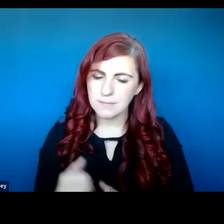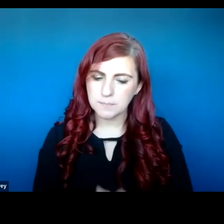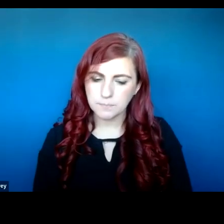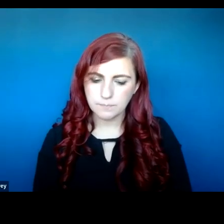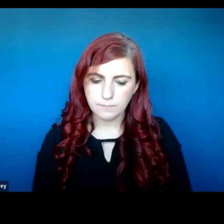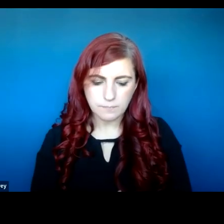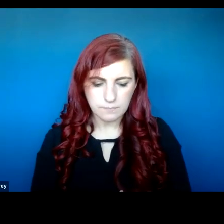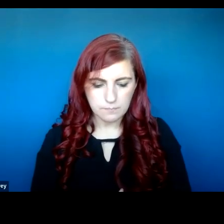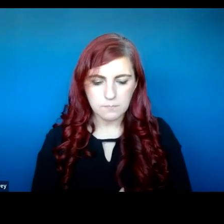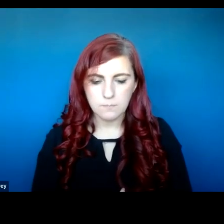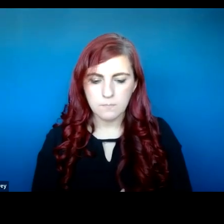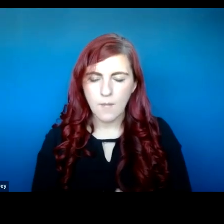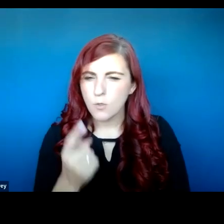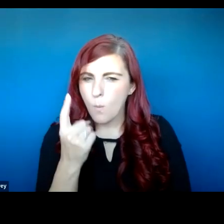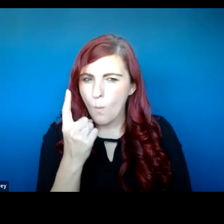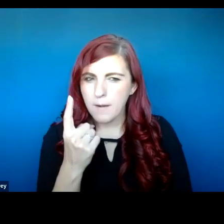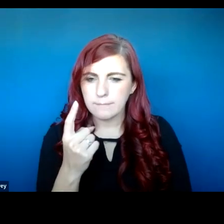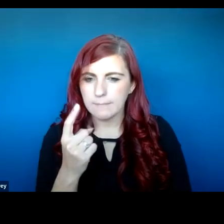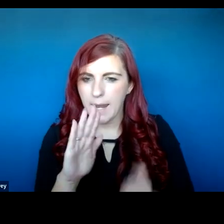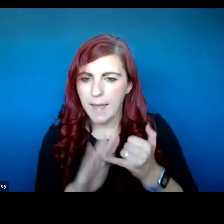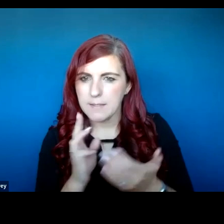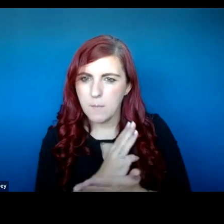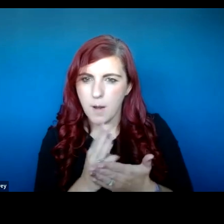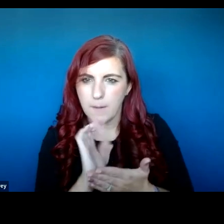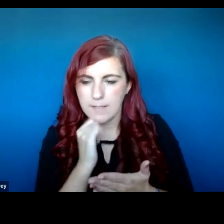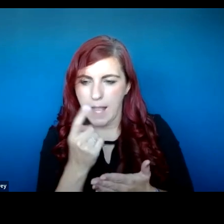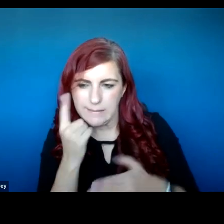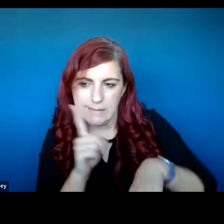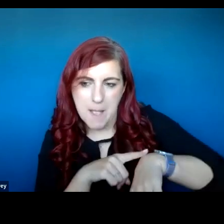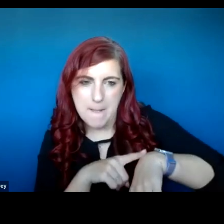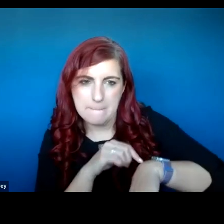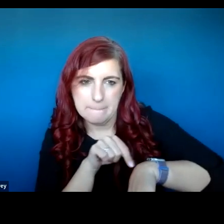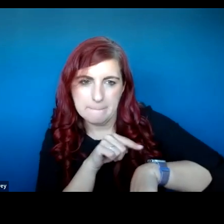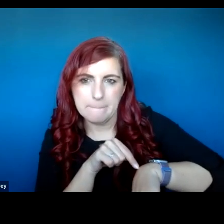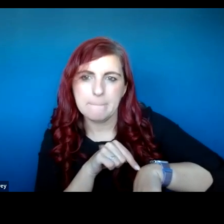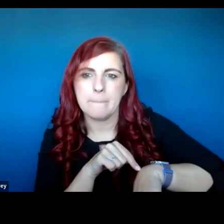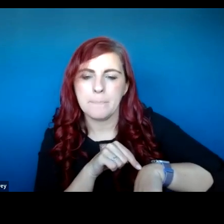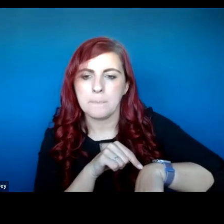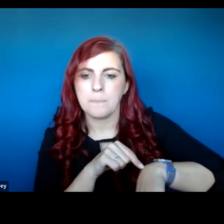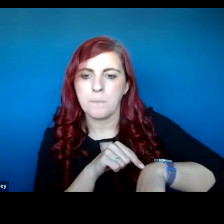And just one final thing, because I can see that we're getting close towards the end.